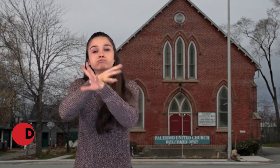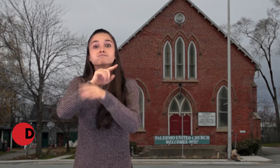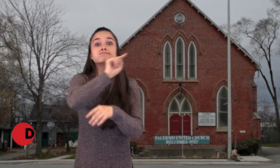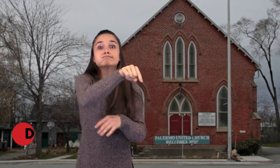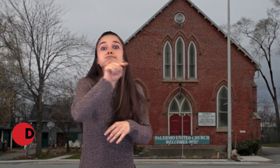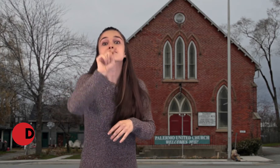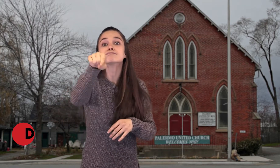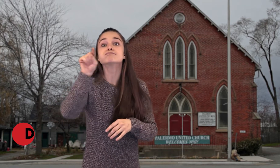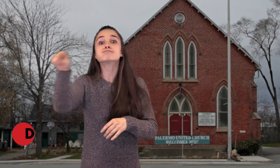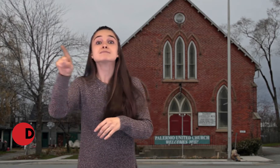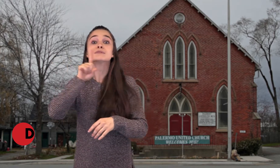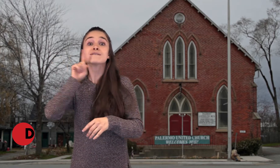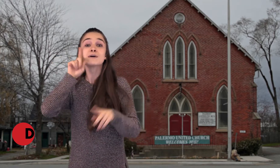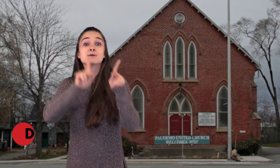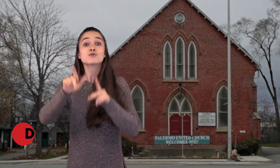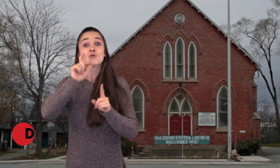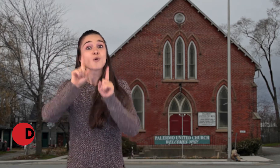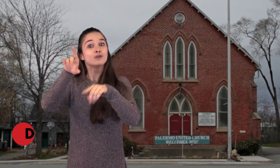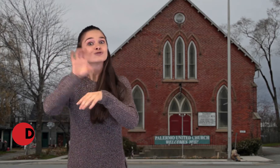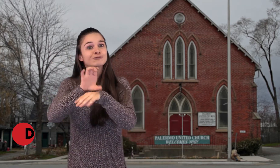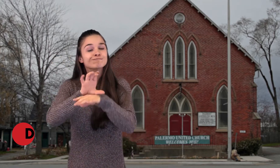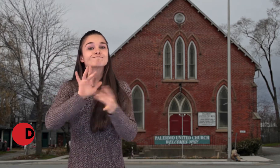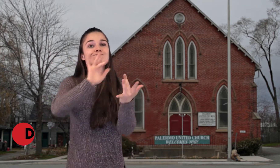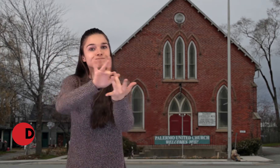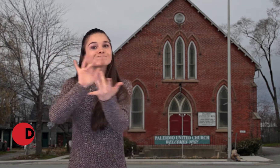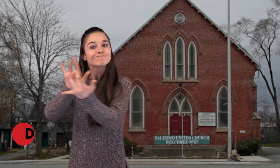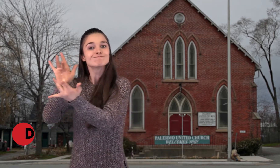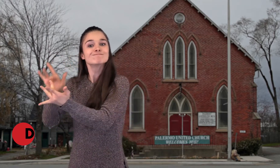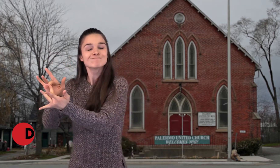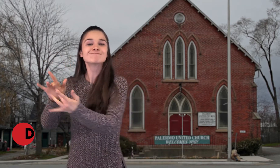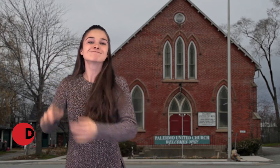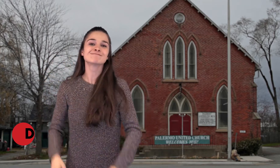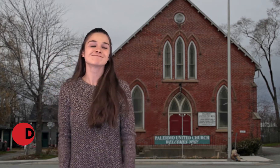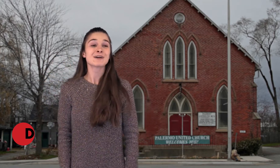to reach shut-in Deaf parishioners.